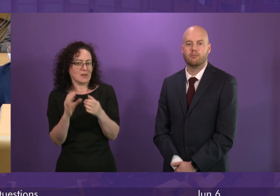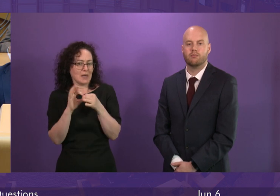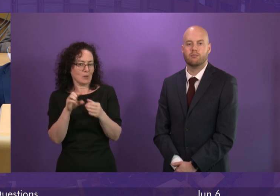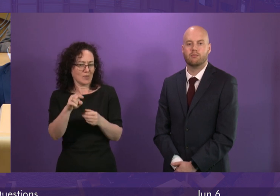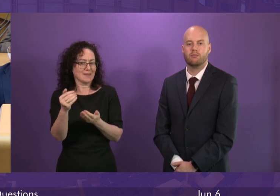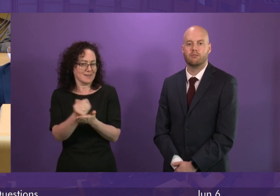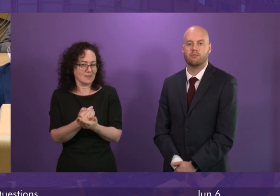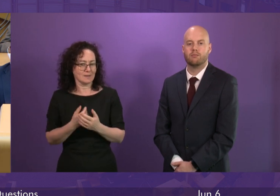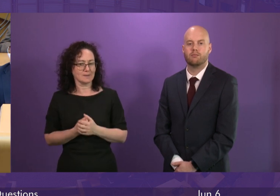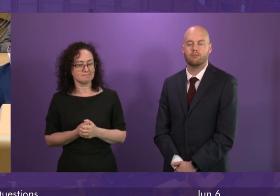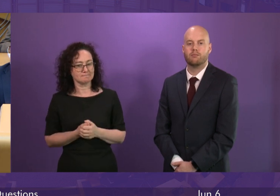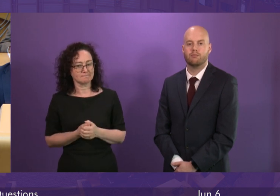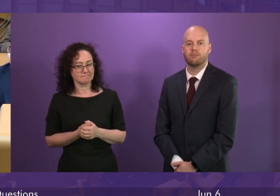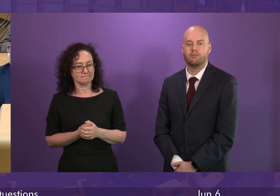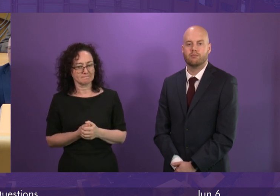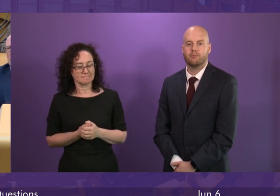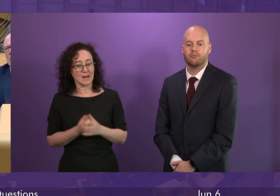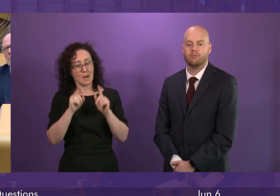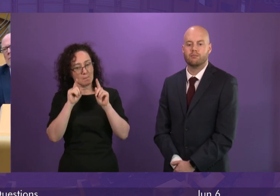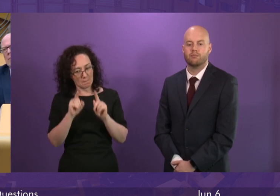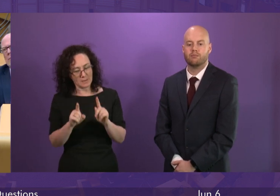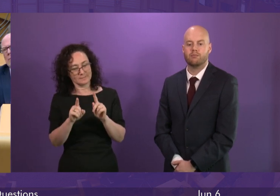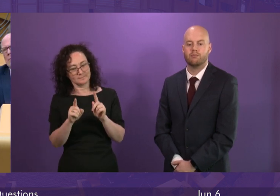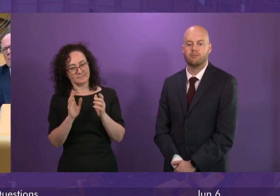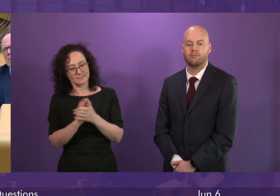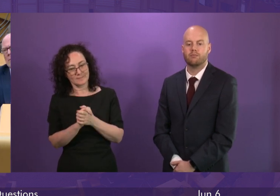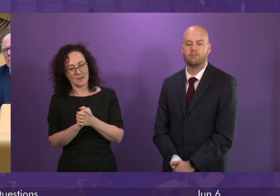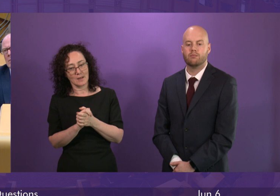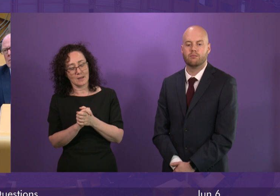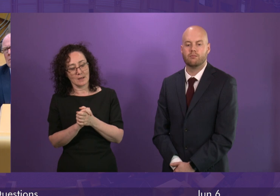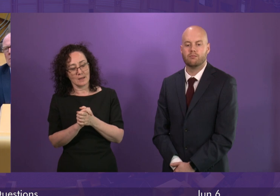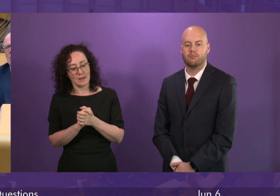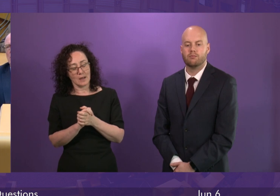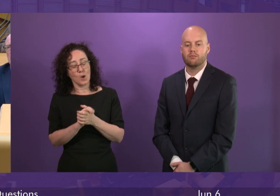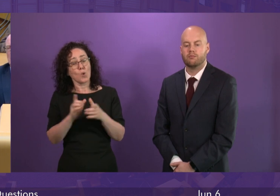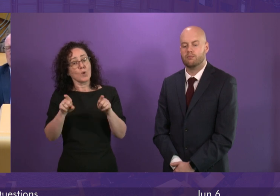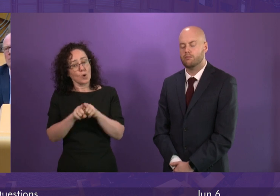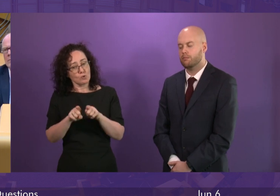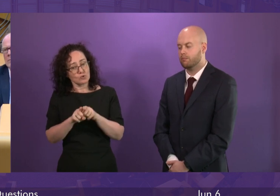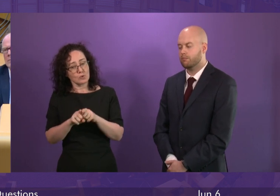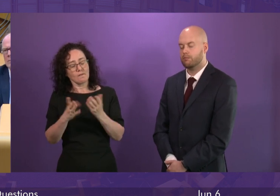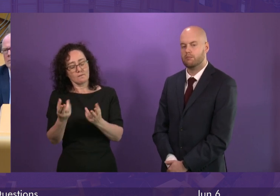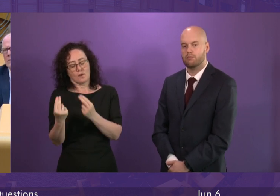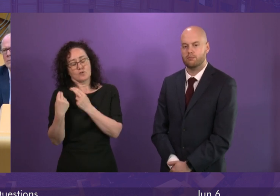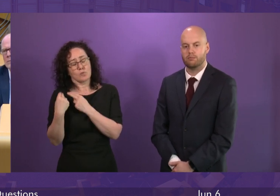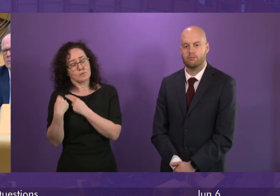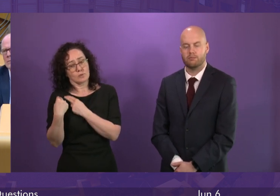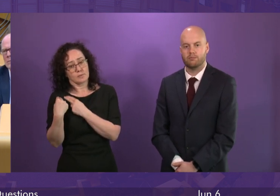should be taken in the context of the Government’s absolute obligation to meet the climate change